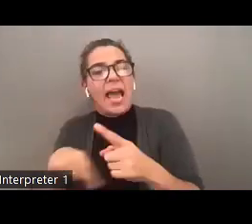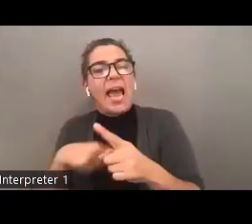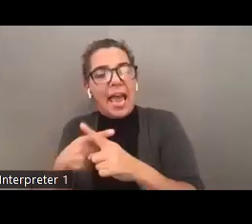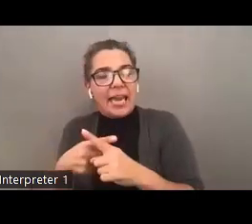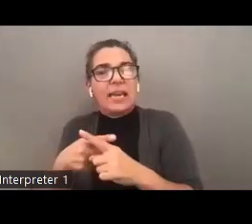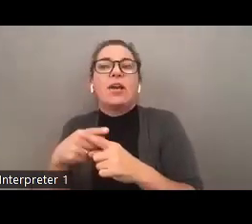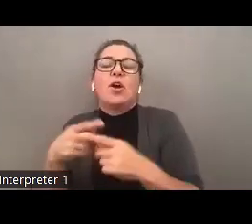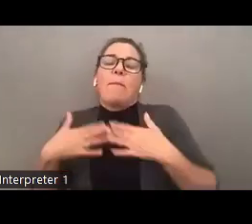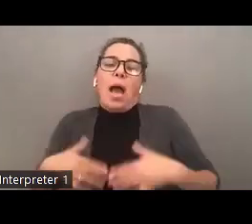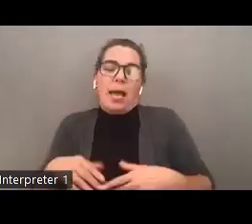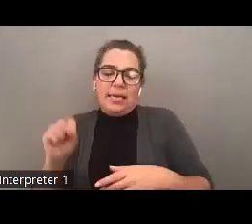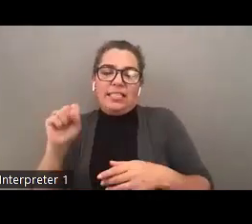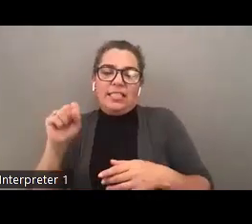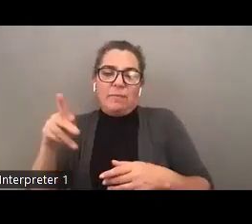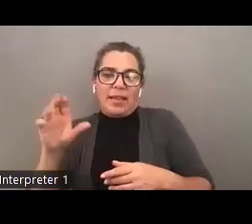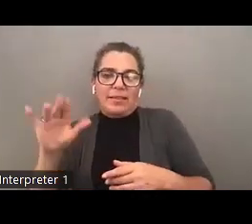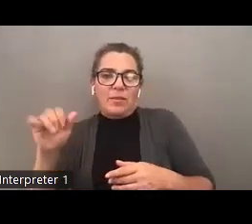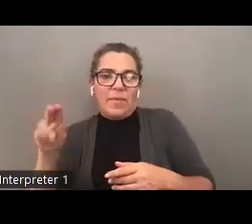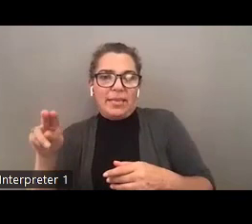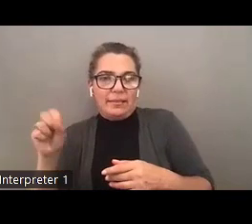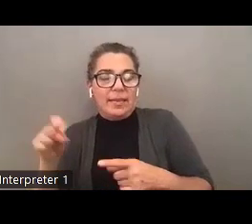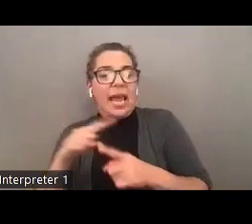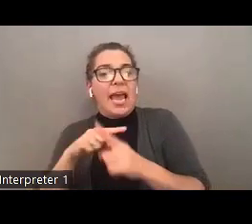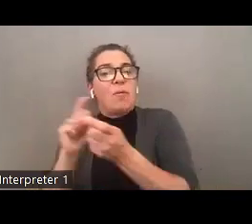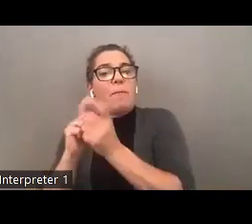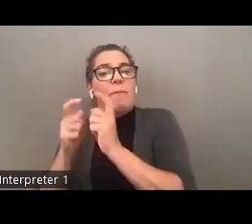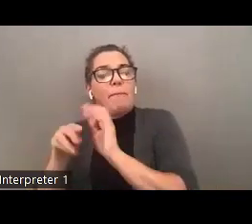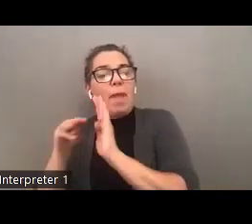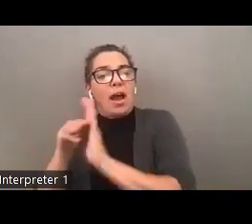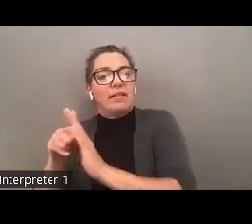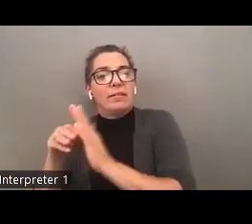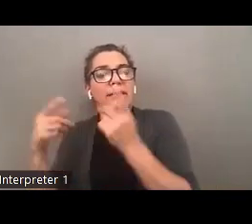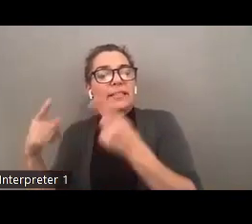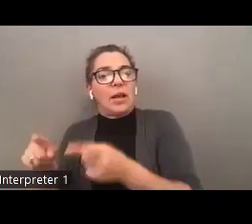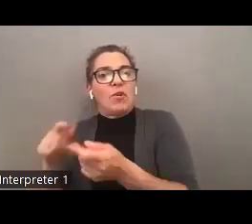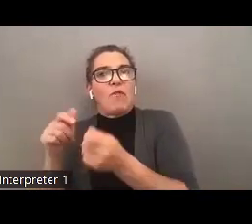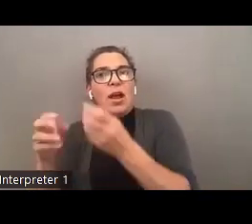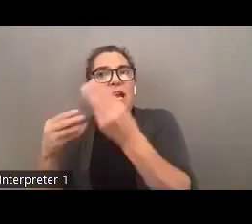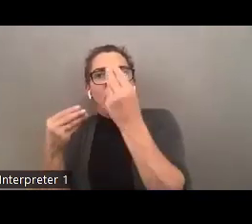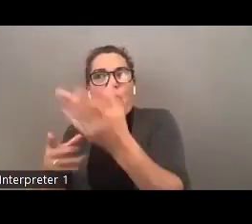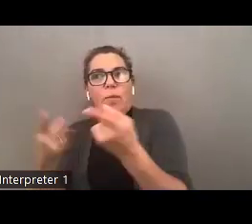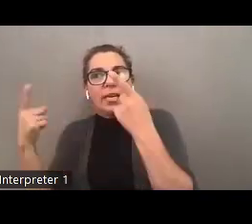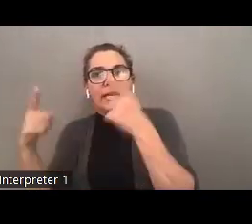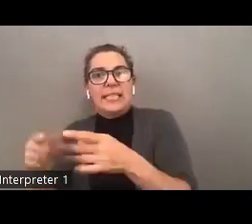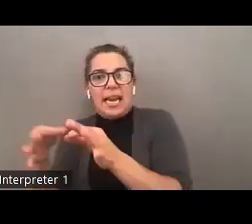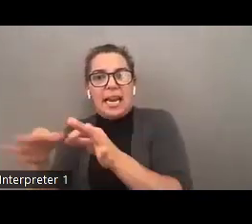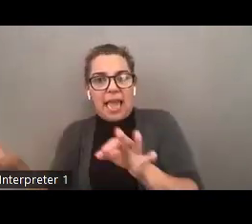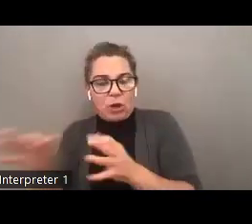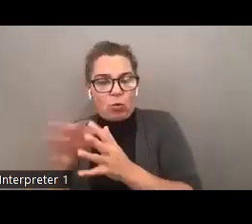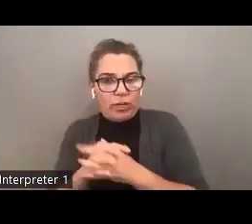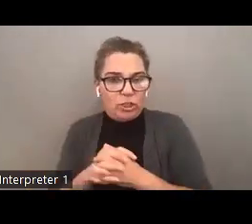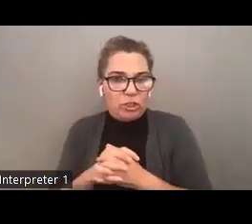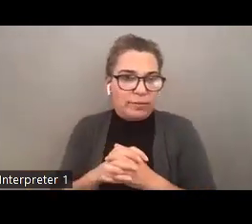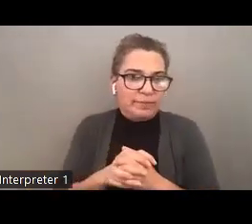and also includes modifiable sample informed consent language. Elyse Sullivan: Thanks, Julia.